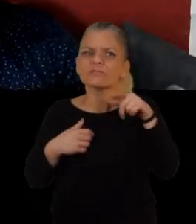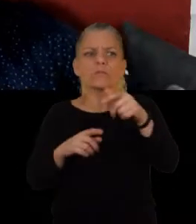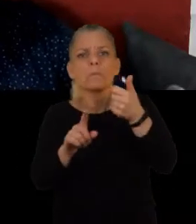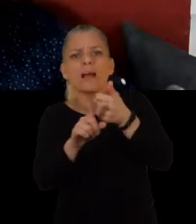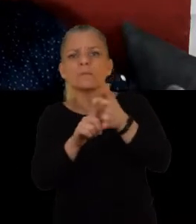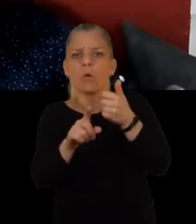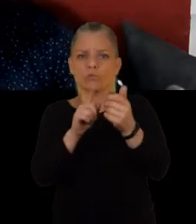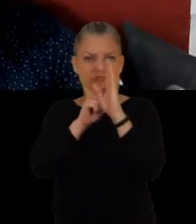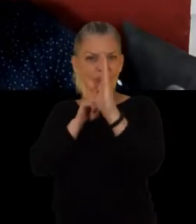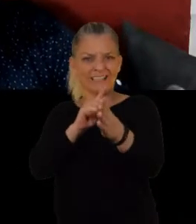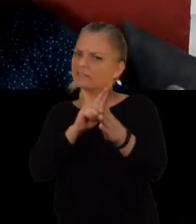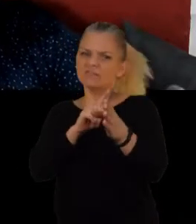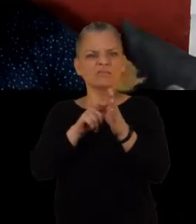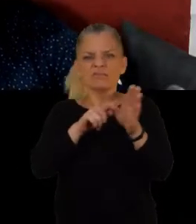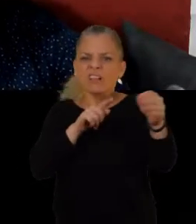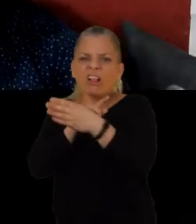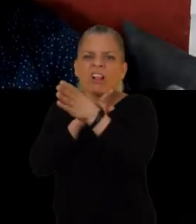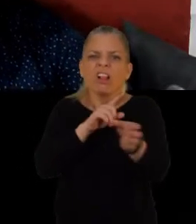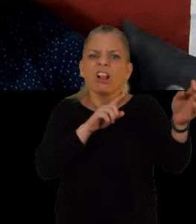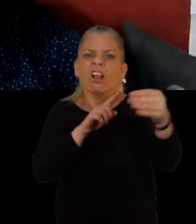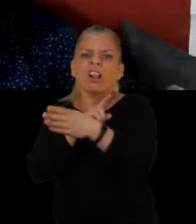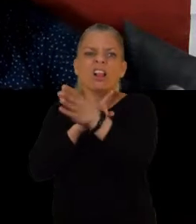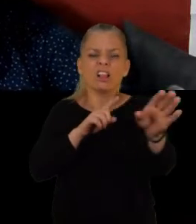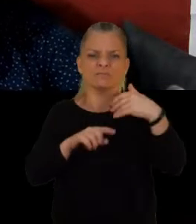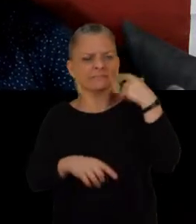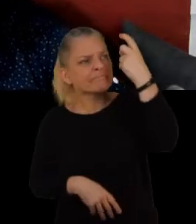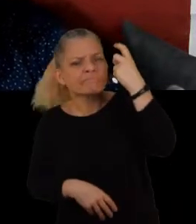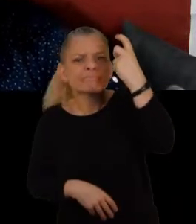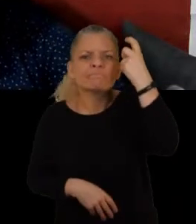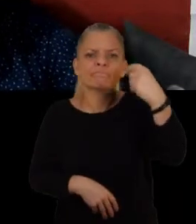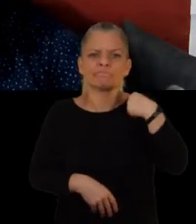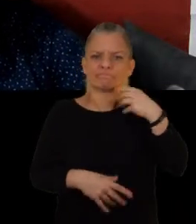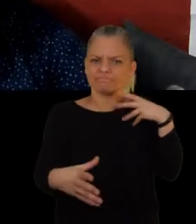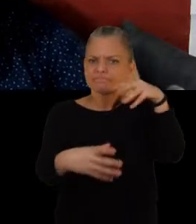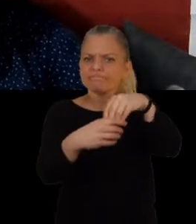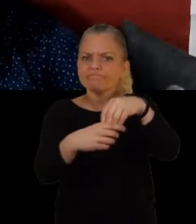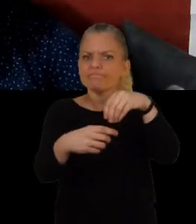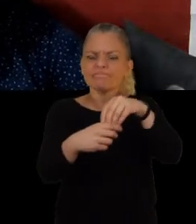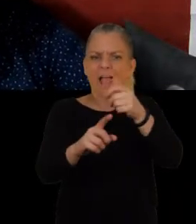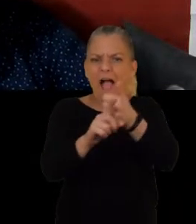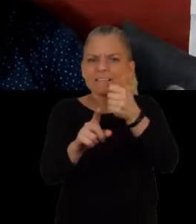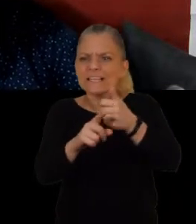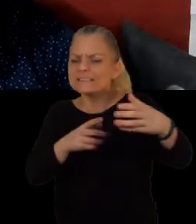how it wasn't a straight path into peer support was if i think about my own self it was you know